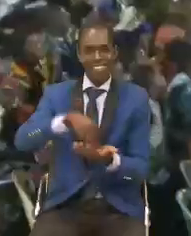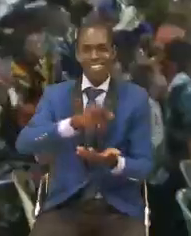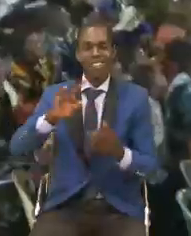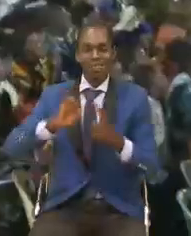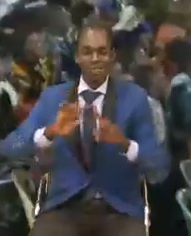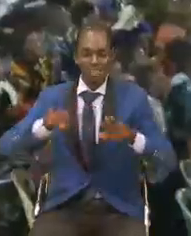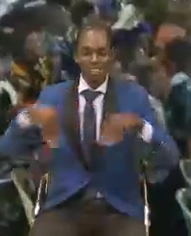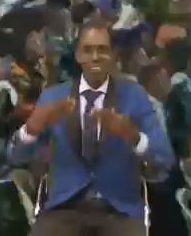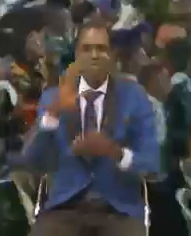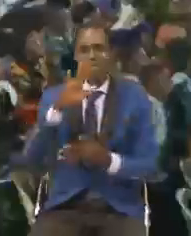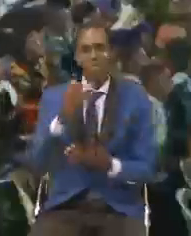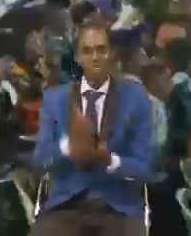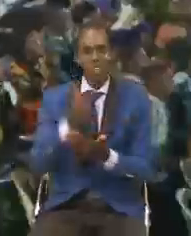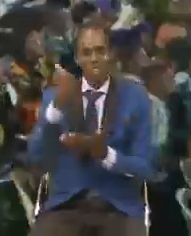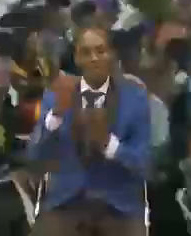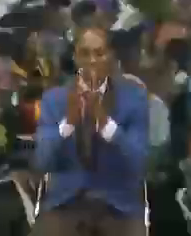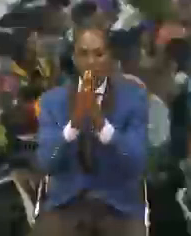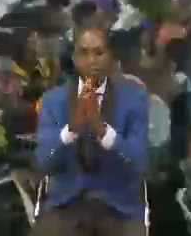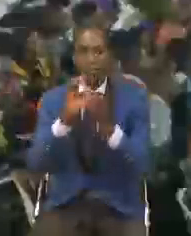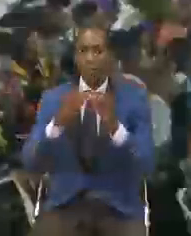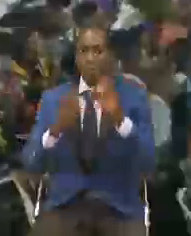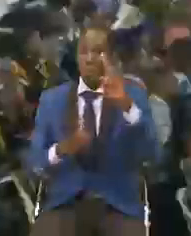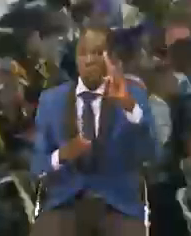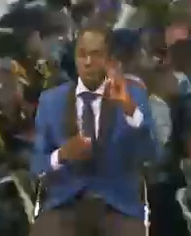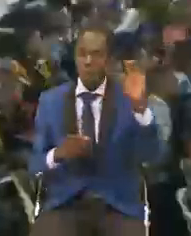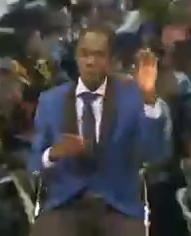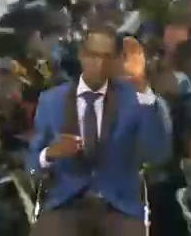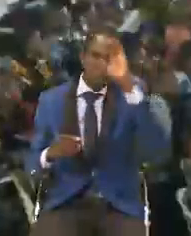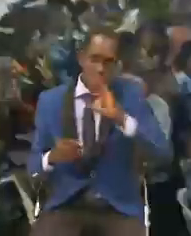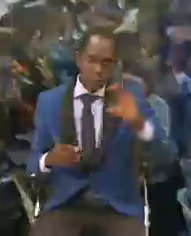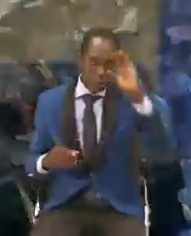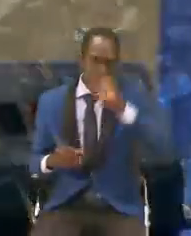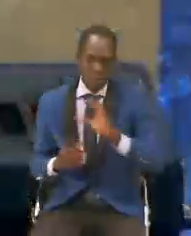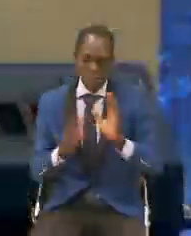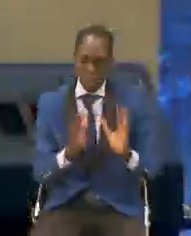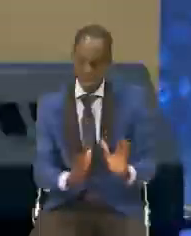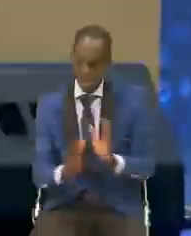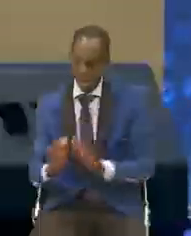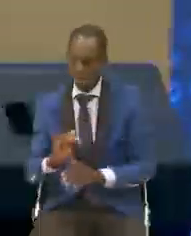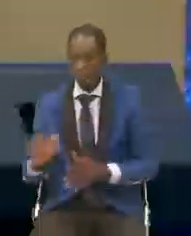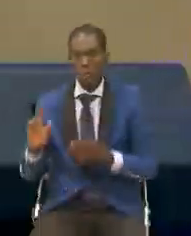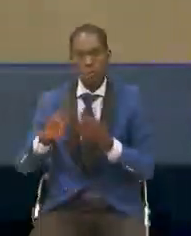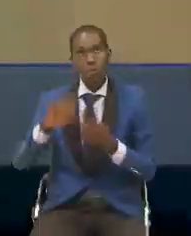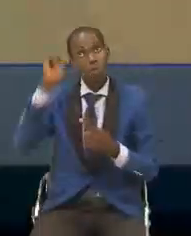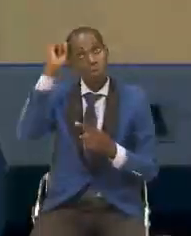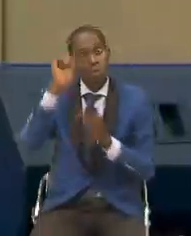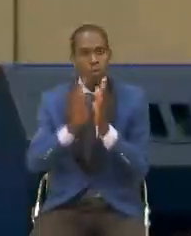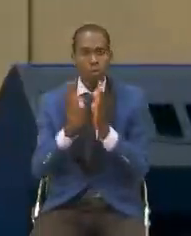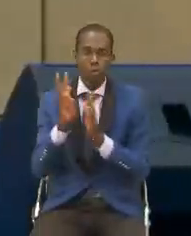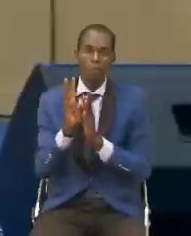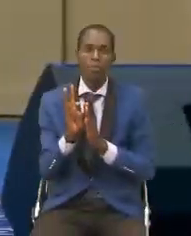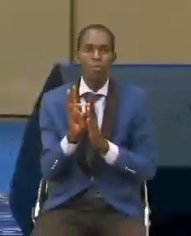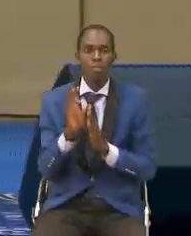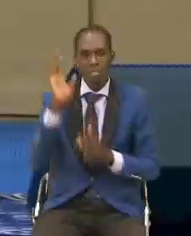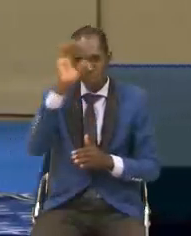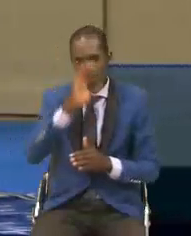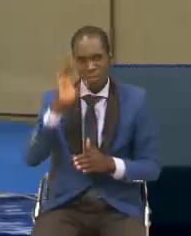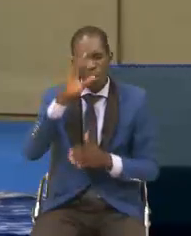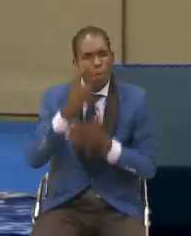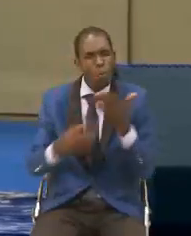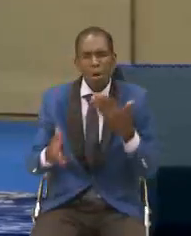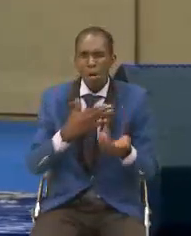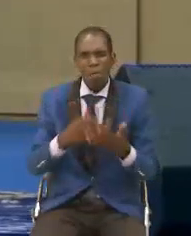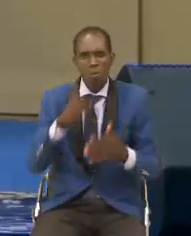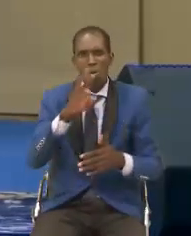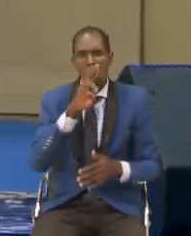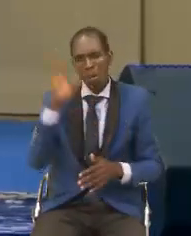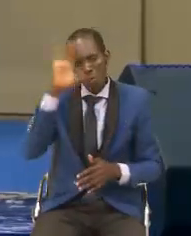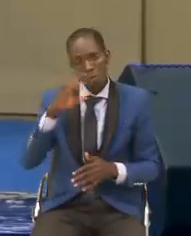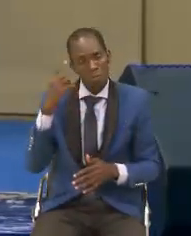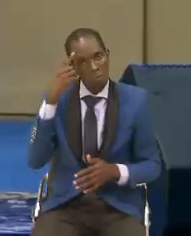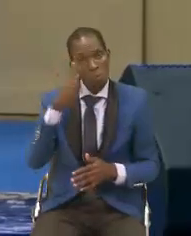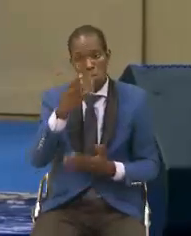amen thank you for standing up to even give your amen number one now seek according to sweel seek